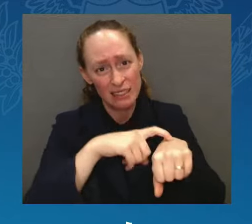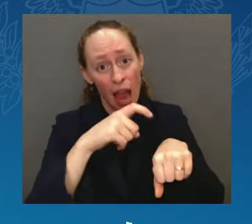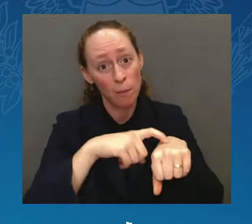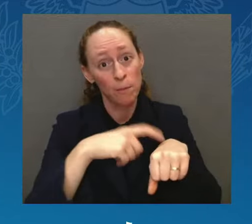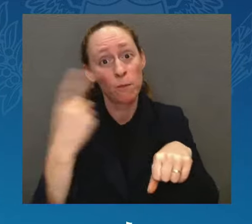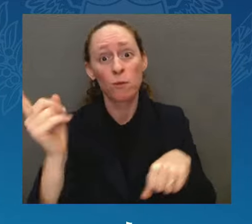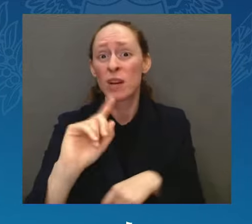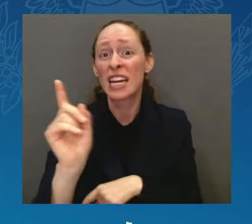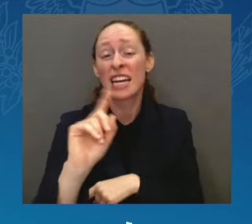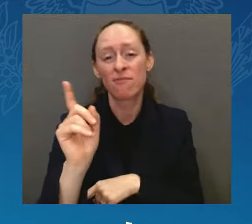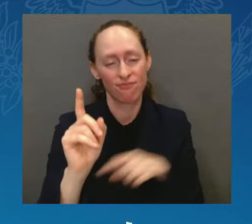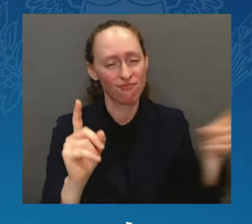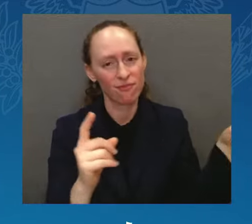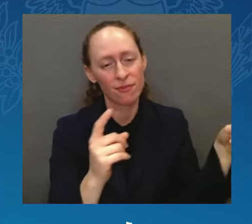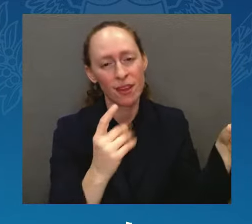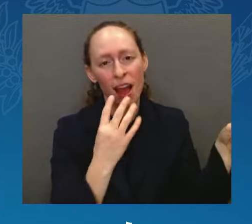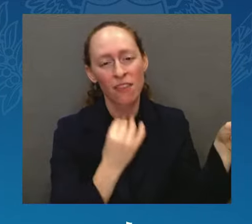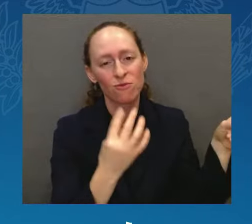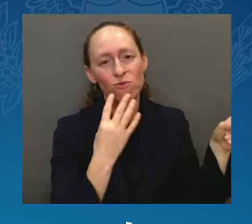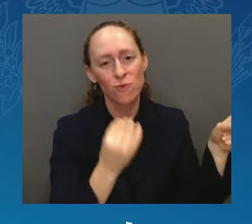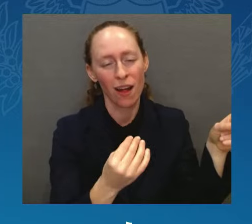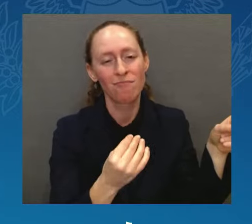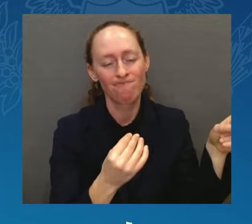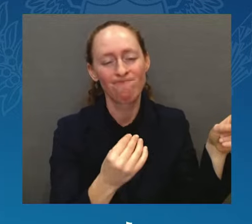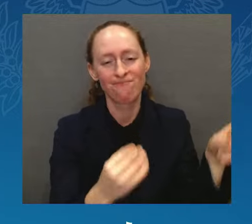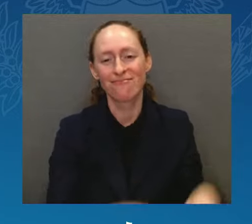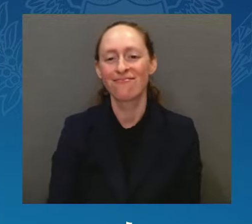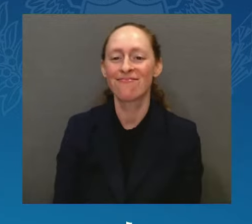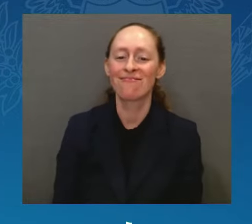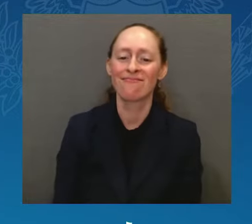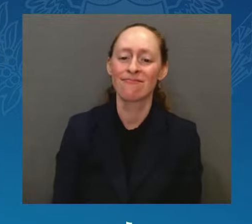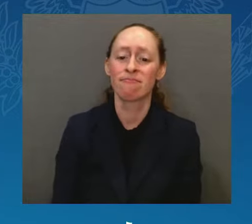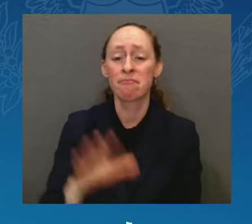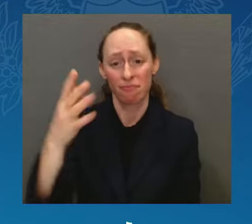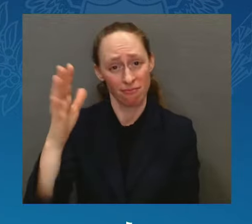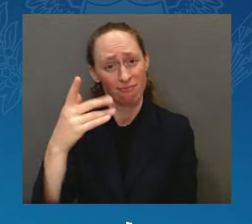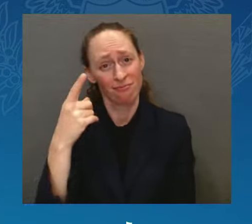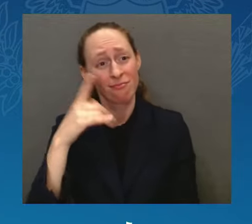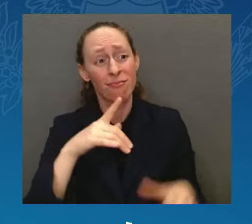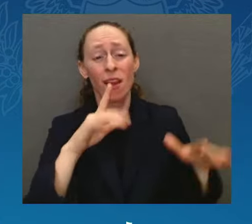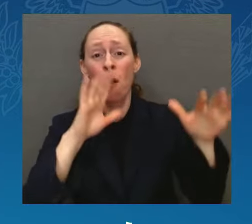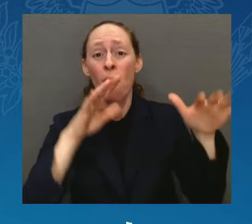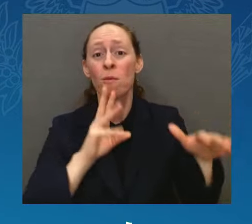And even though he is an ocean away, his heart is also here with all of you